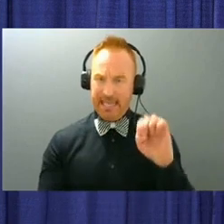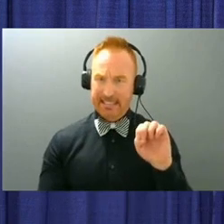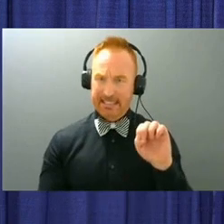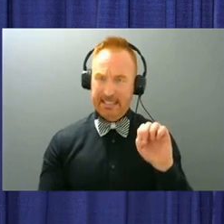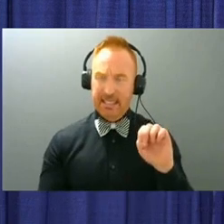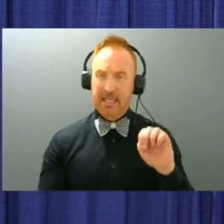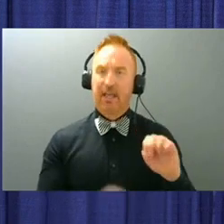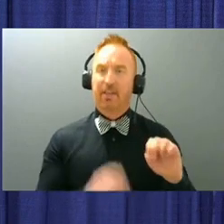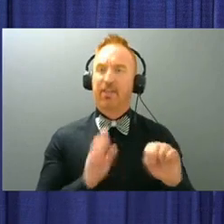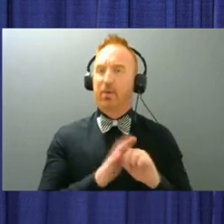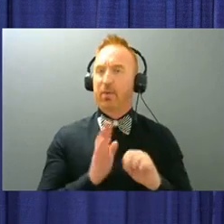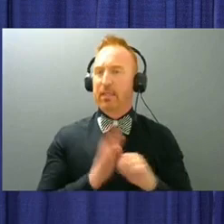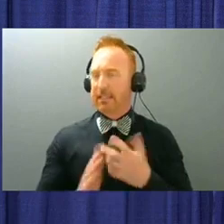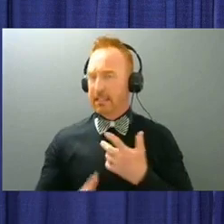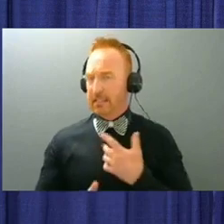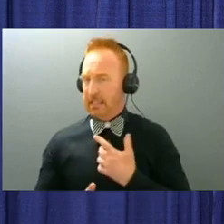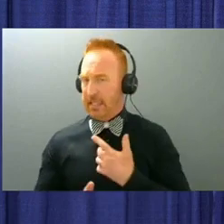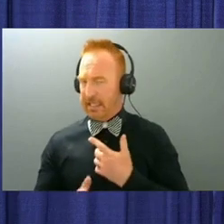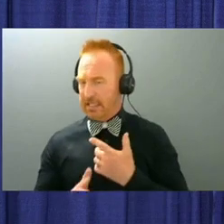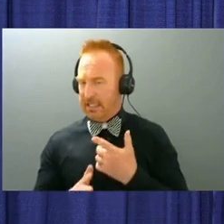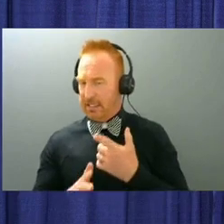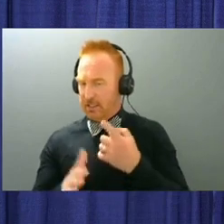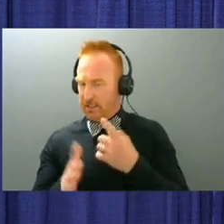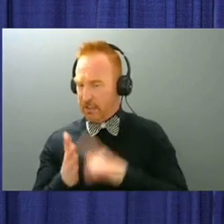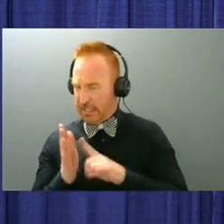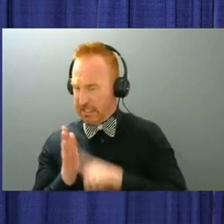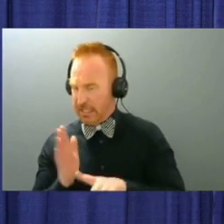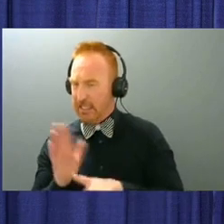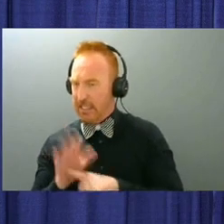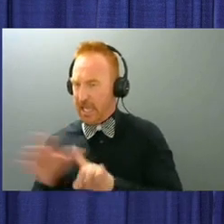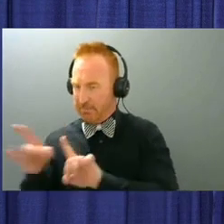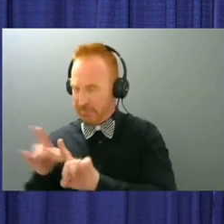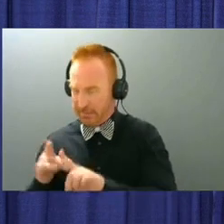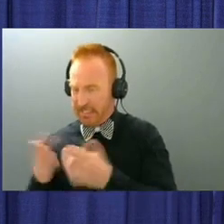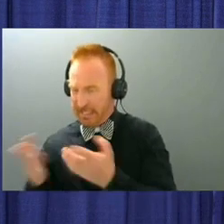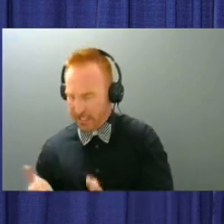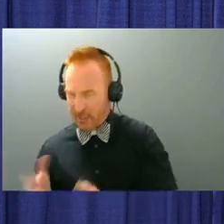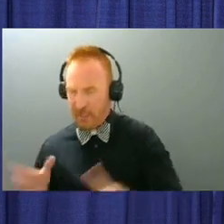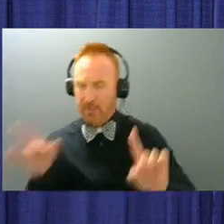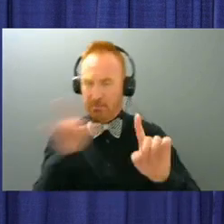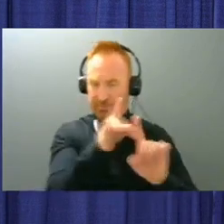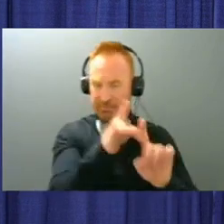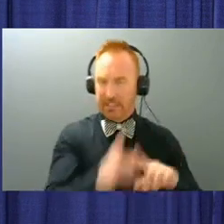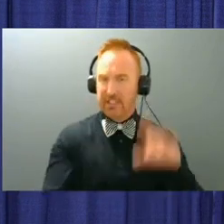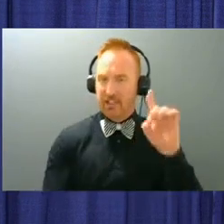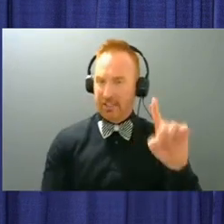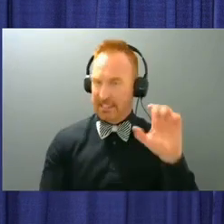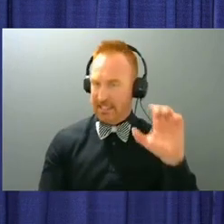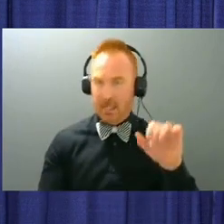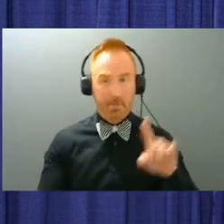contact tracing done here and in Dawson city. Clearly that resulted in no